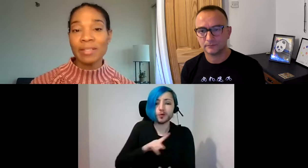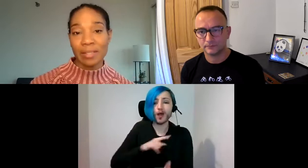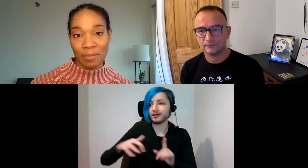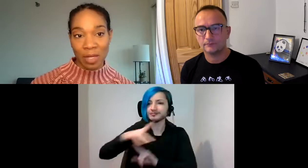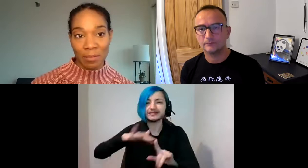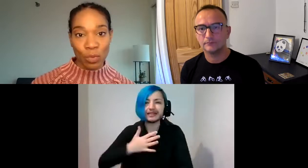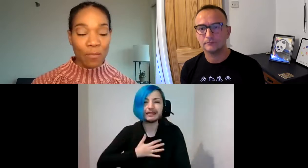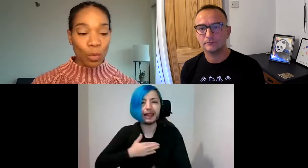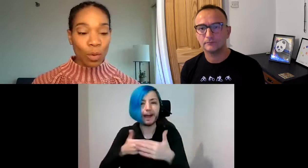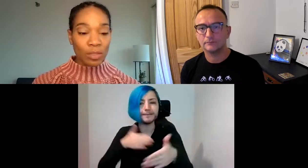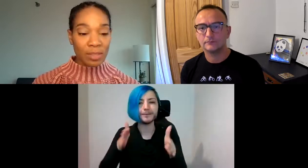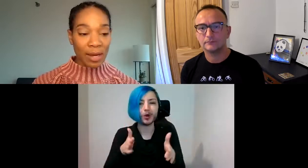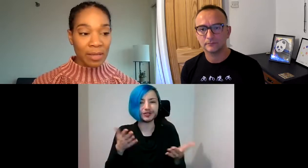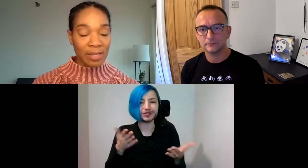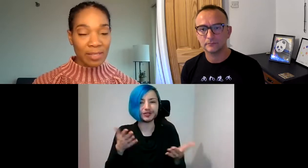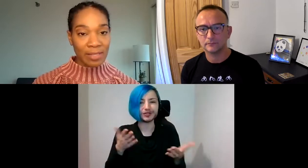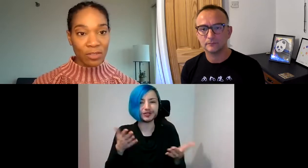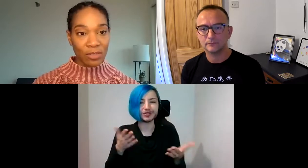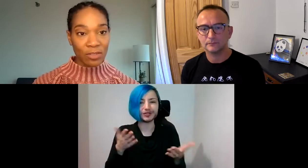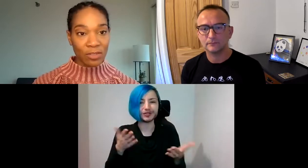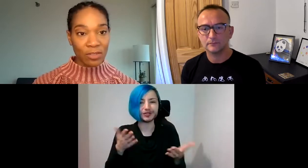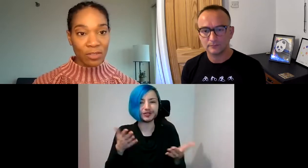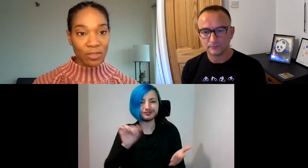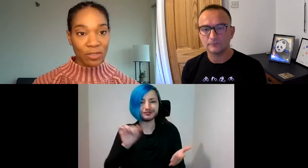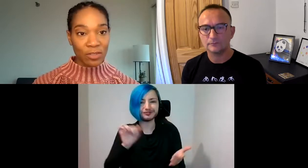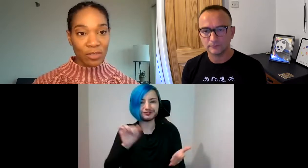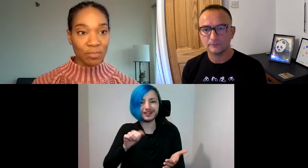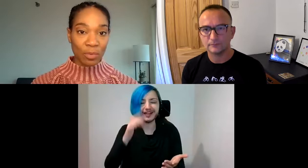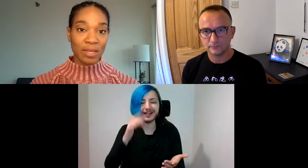That is not who we are, we are via brand we are diverse